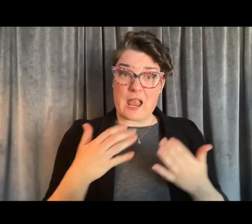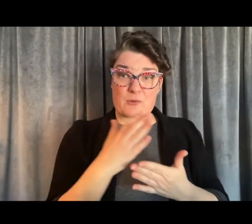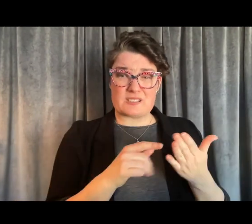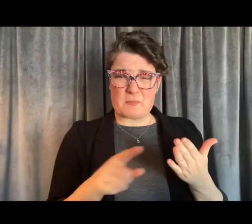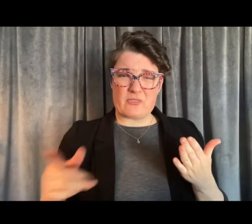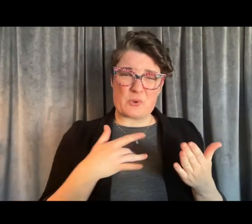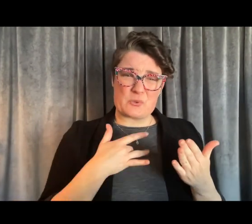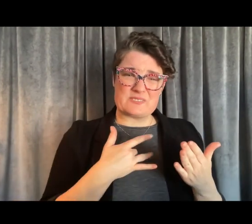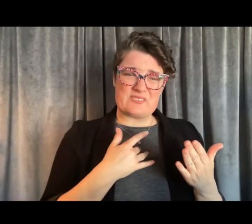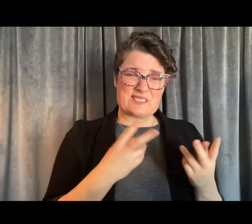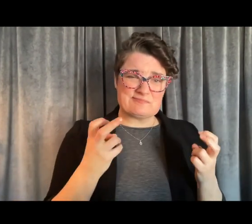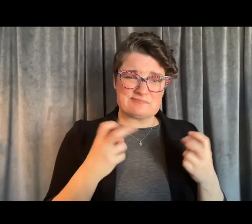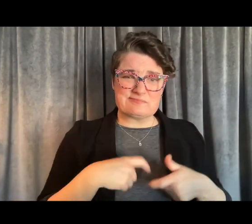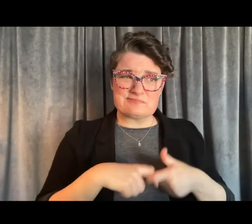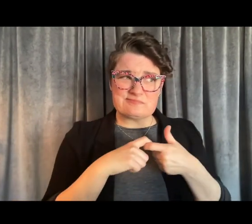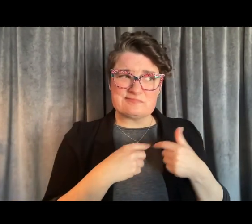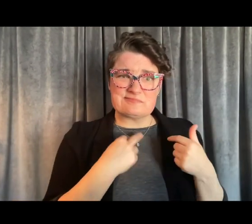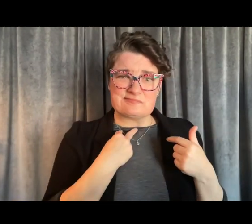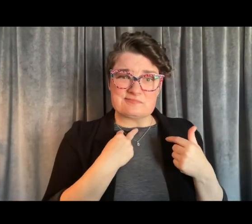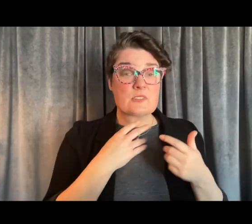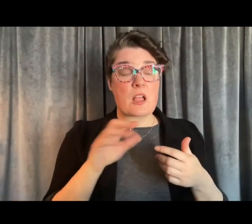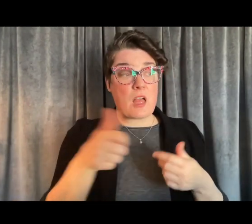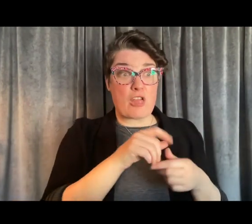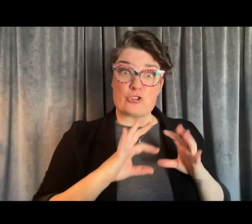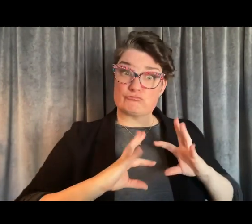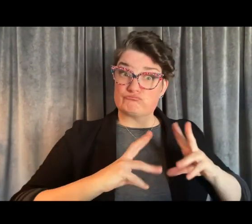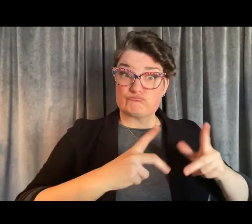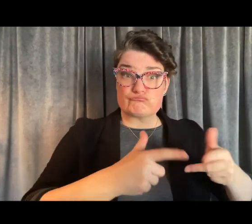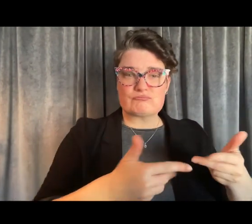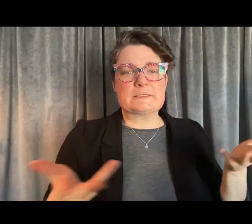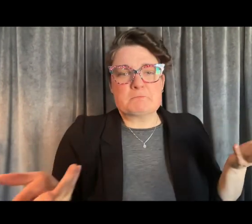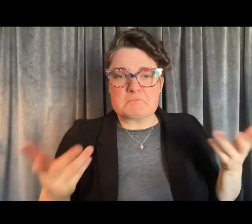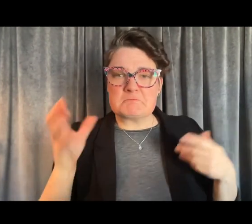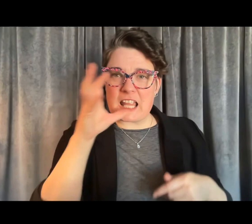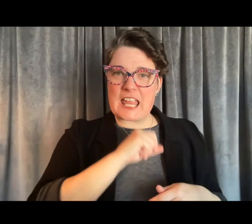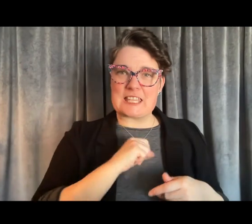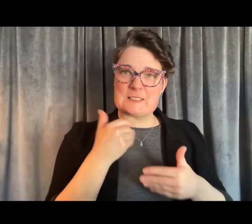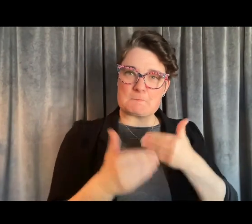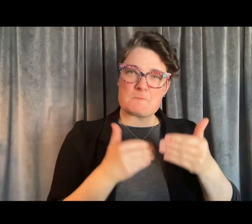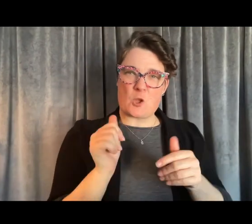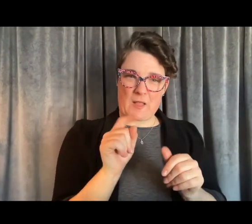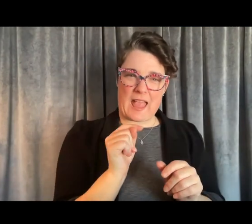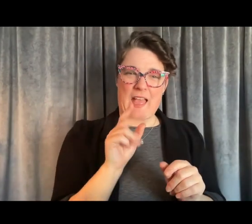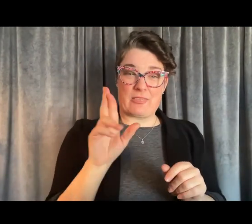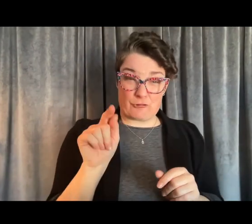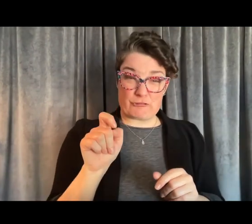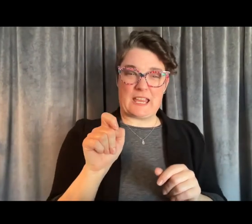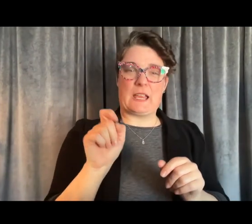and some of them feel like they're moving and it's, I guess it's going at the rate that actual healing can happen, you know?